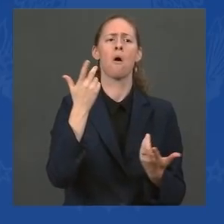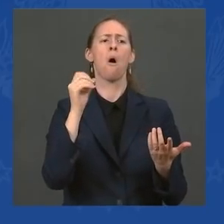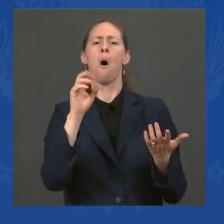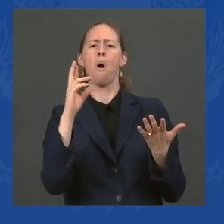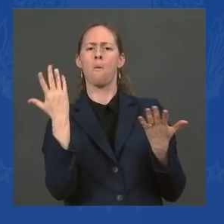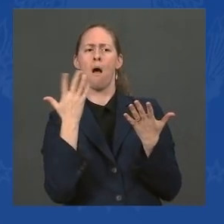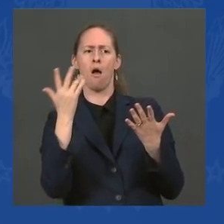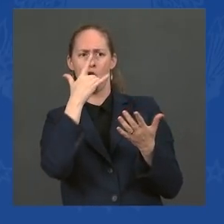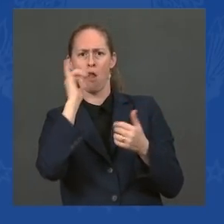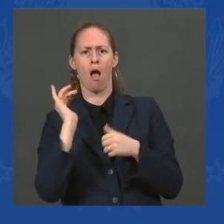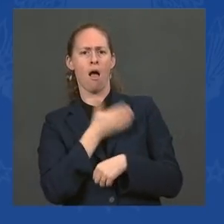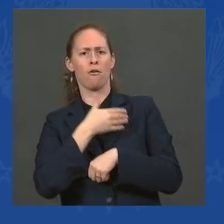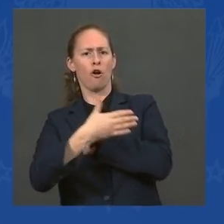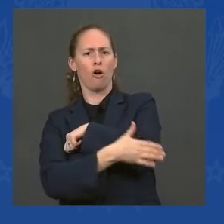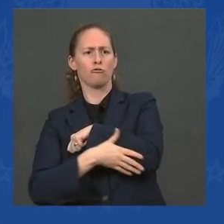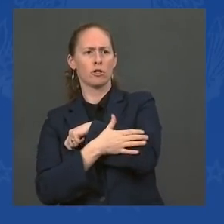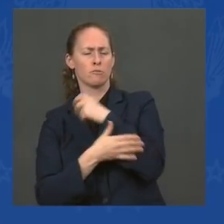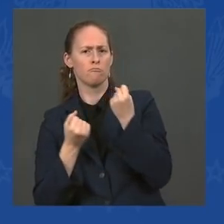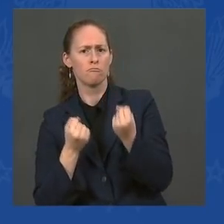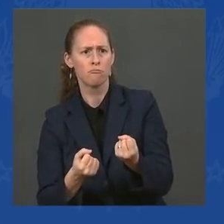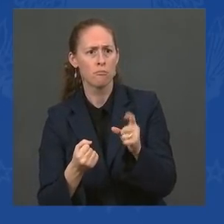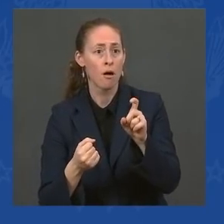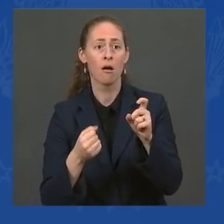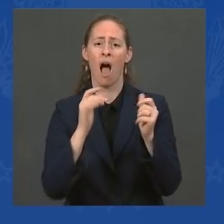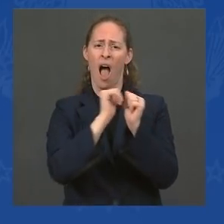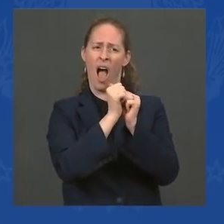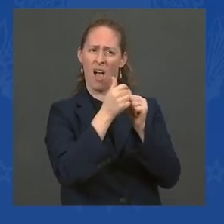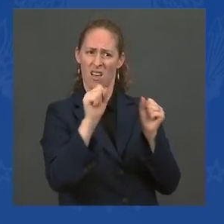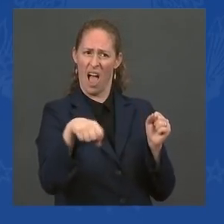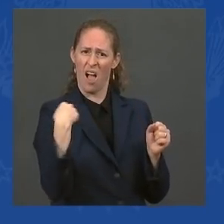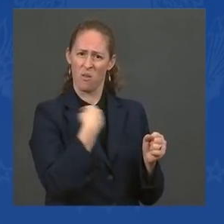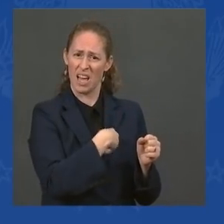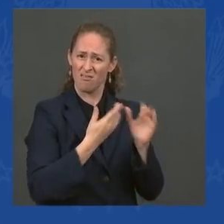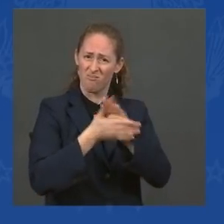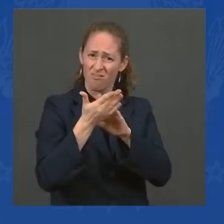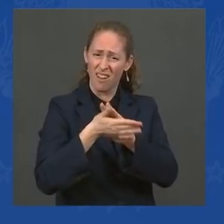but it's on whether or not we can function. There's a great debate going on --